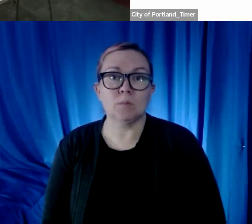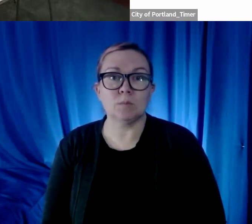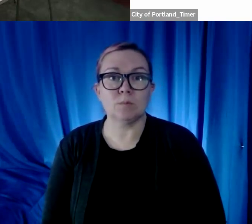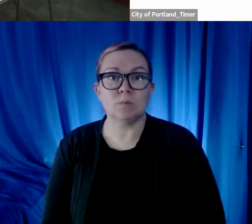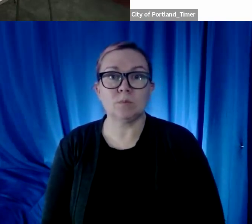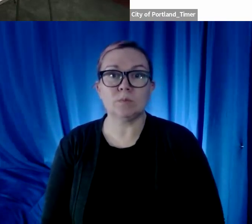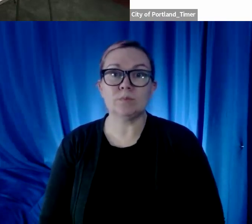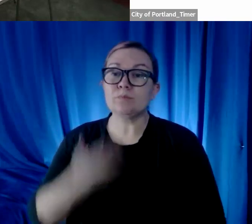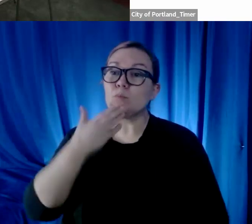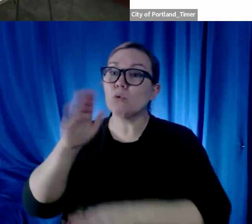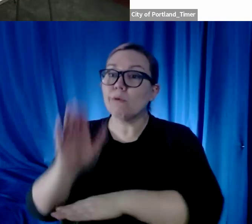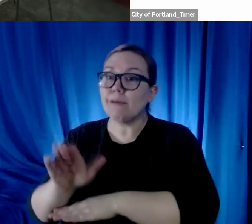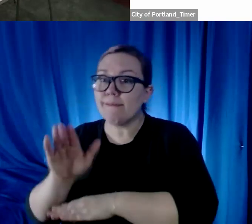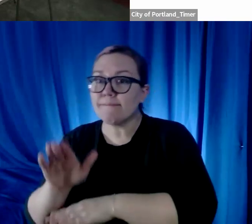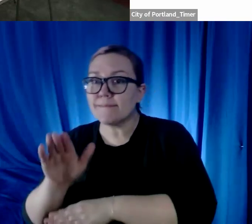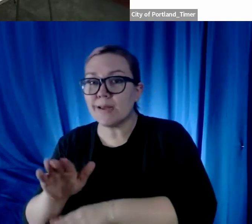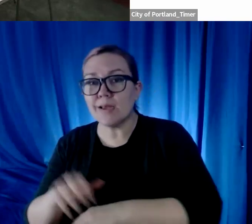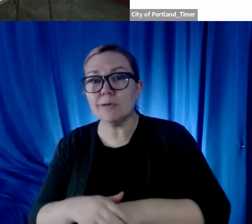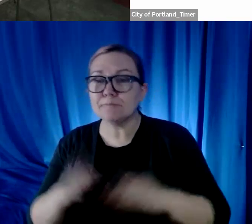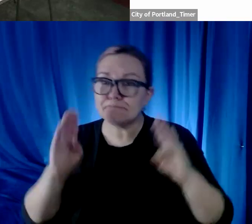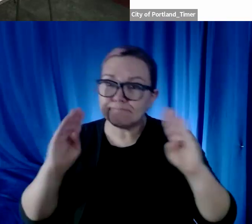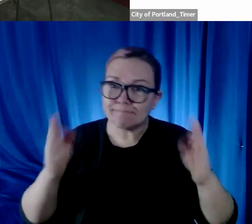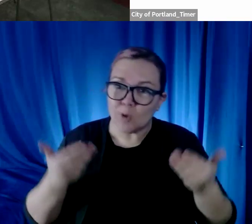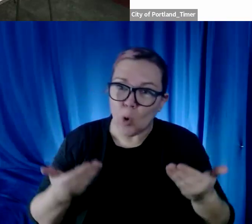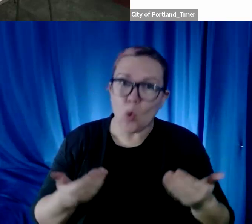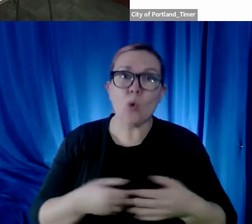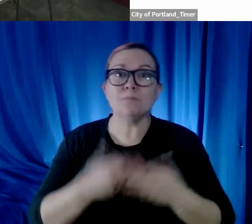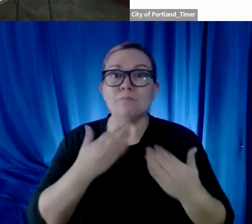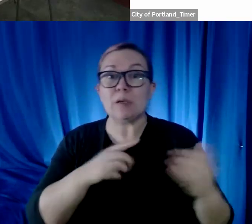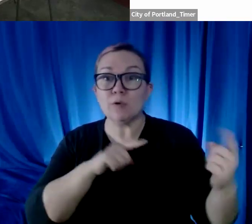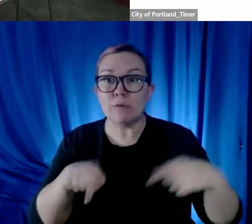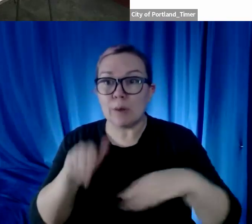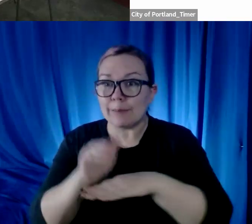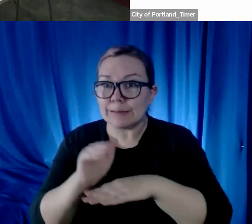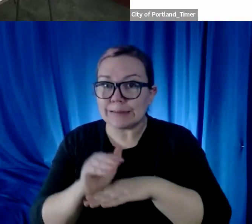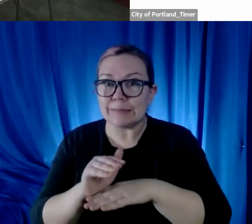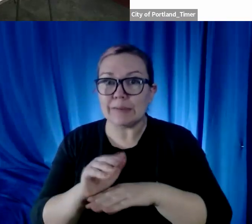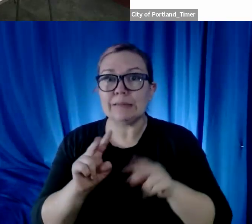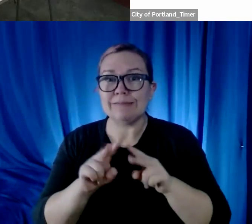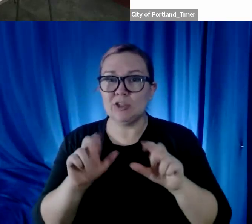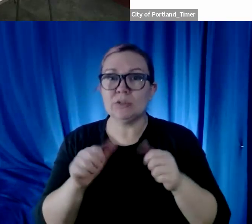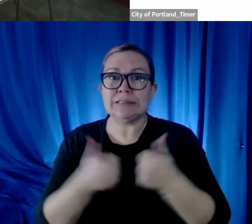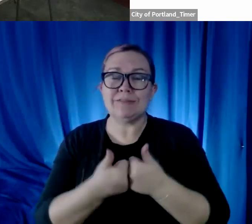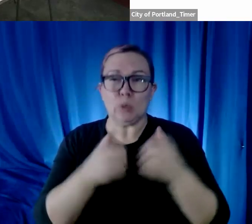Good evening, Mayor Wilson and City Councilors. Thank you for being here this evening. Very difficult decisions you have to make.